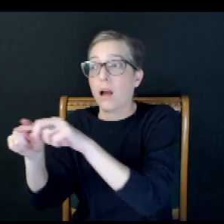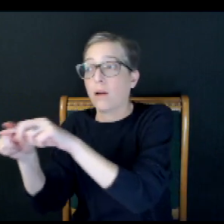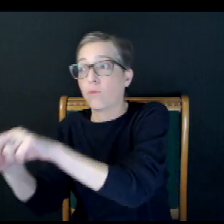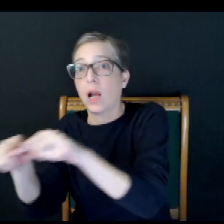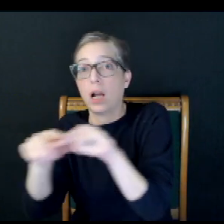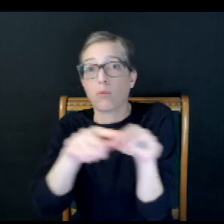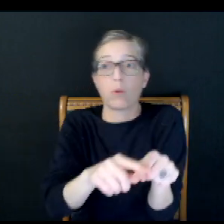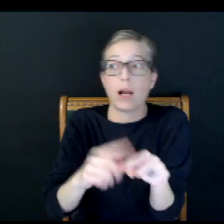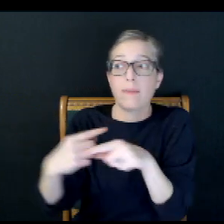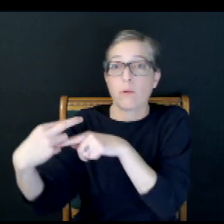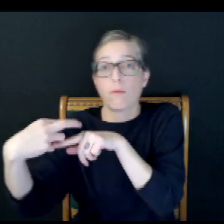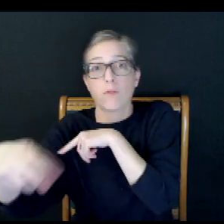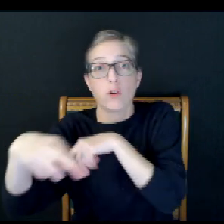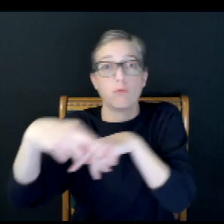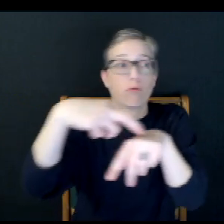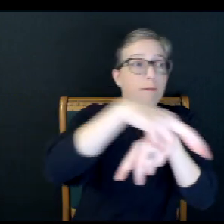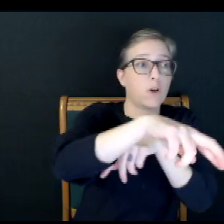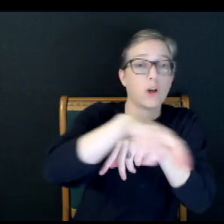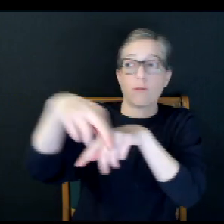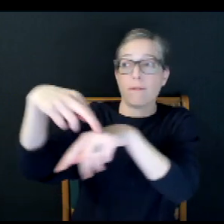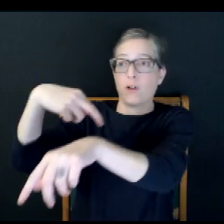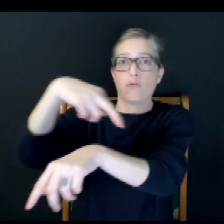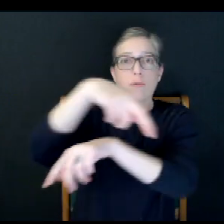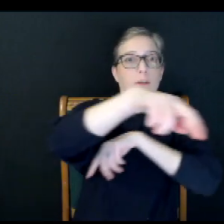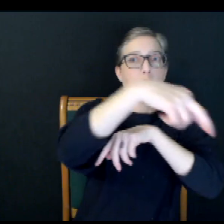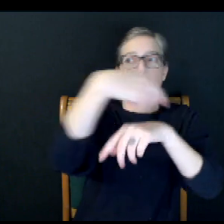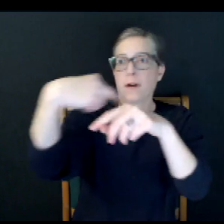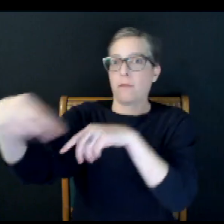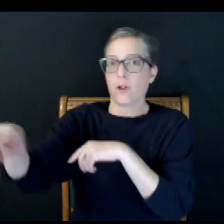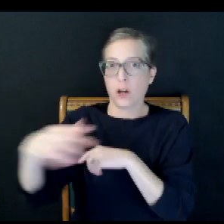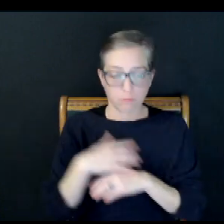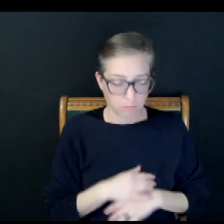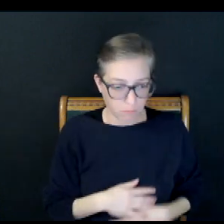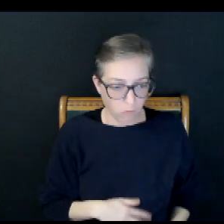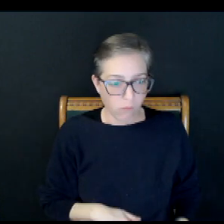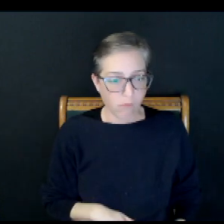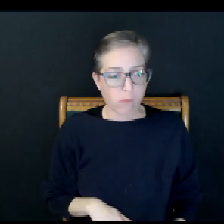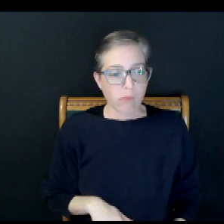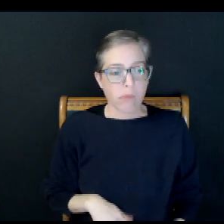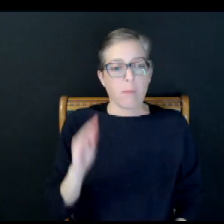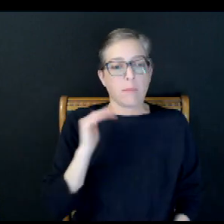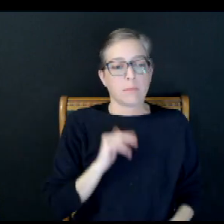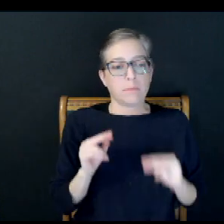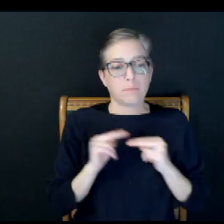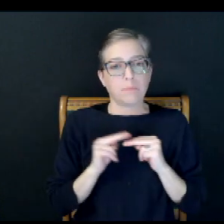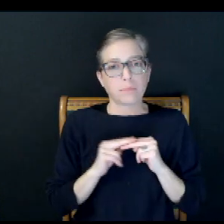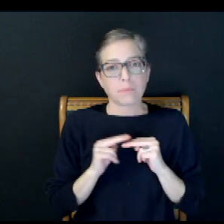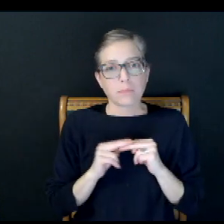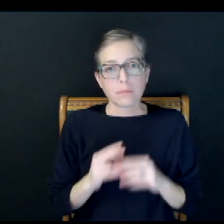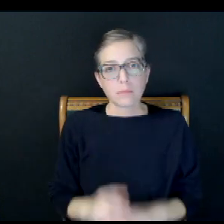so they're trusted organizations and relationships. Next slide, what came